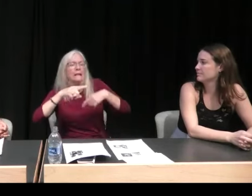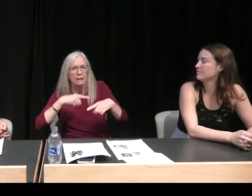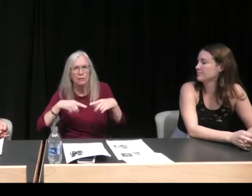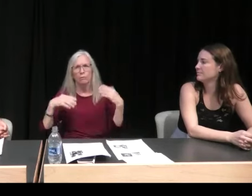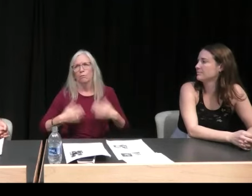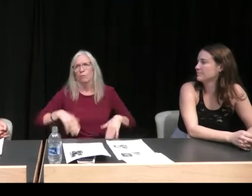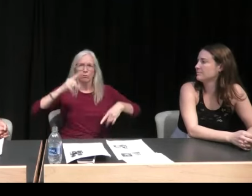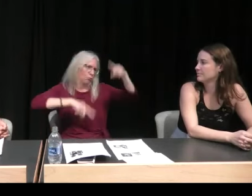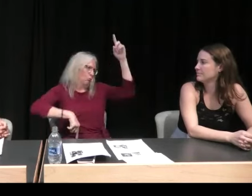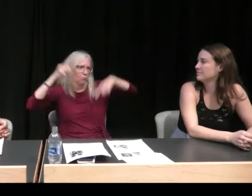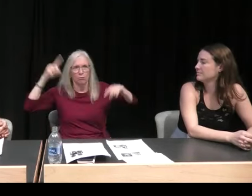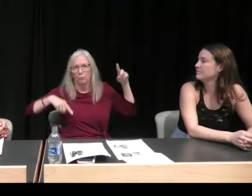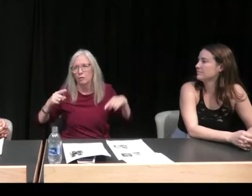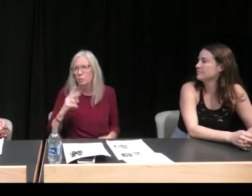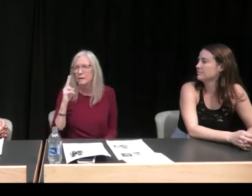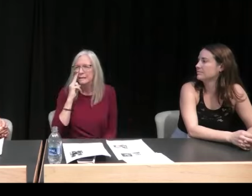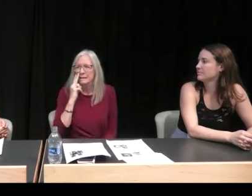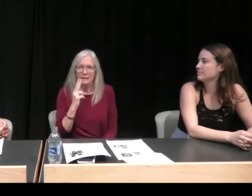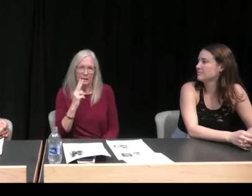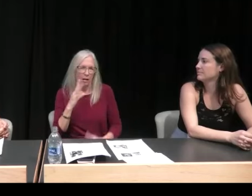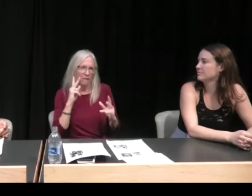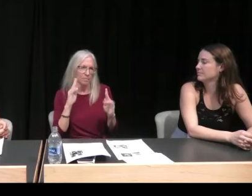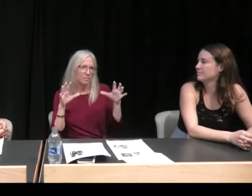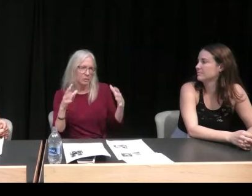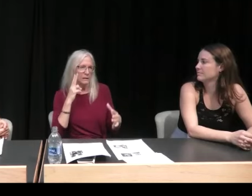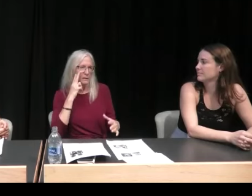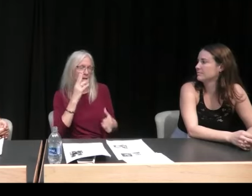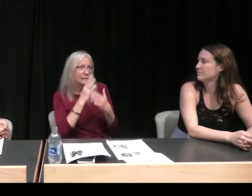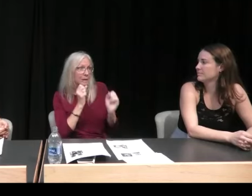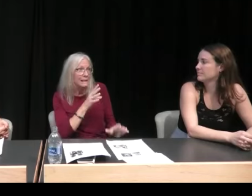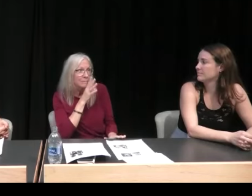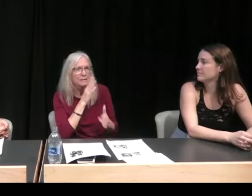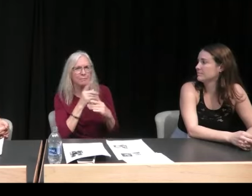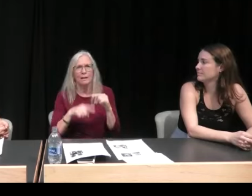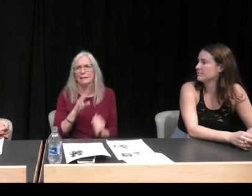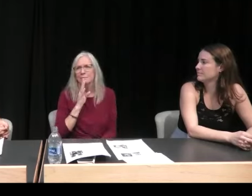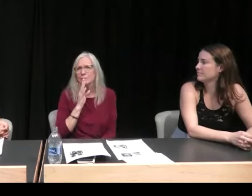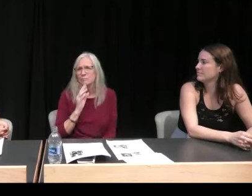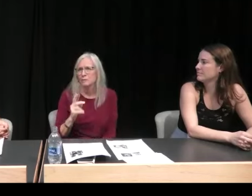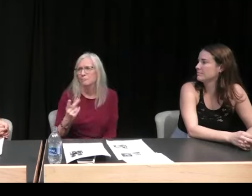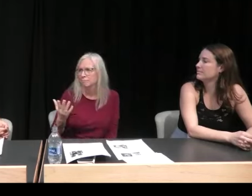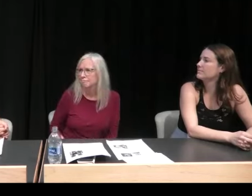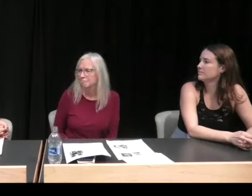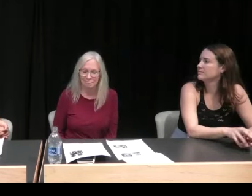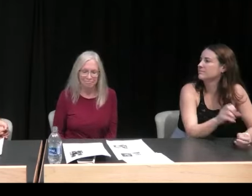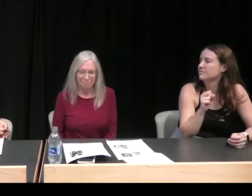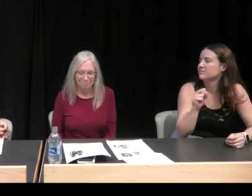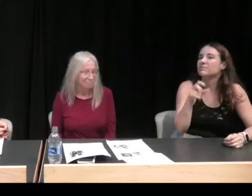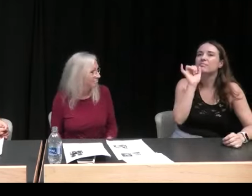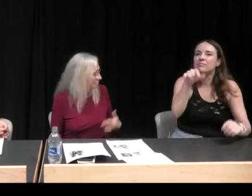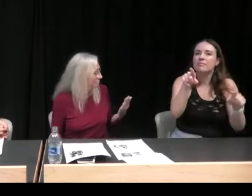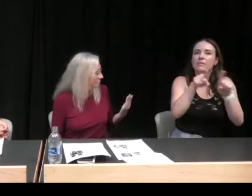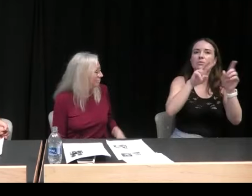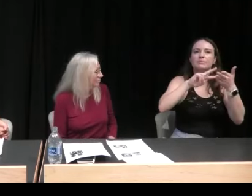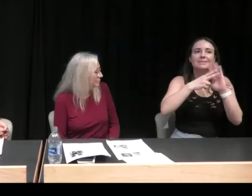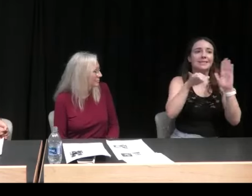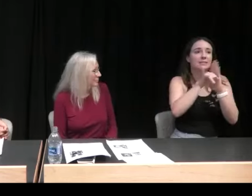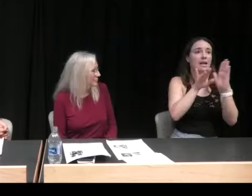of times we're judged on our ability to use our voice um is is really high but it often depends